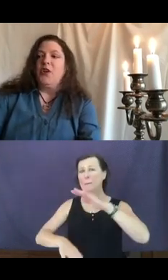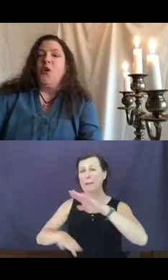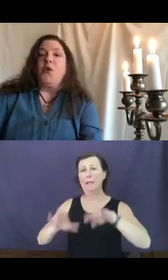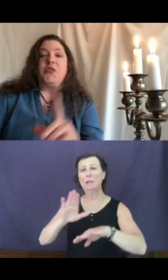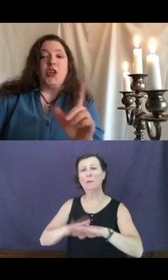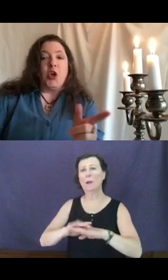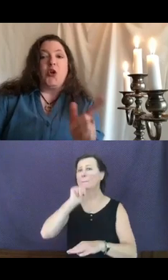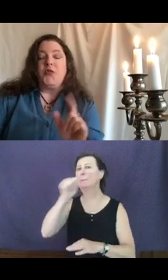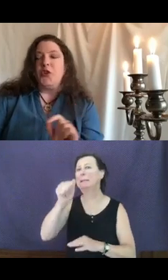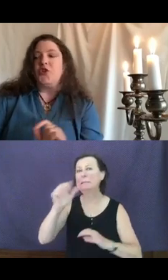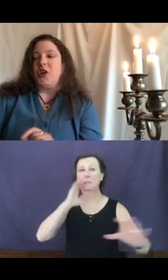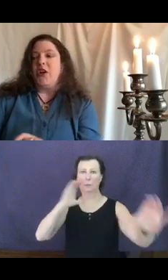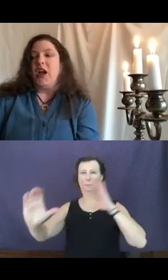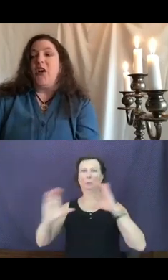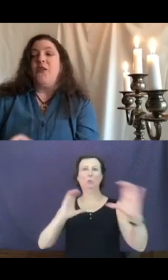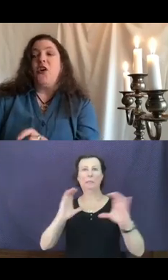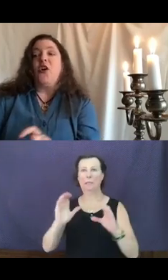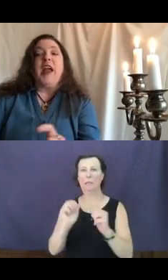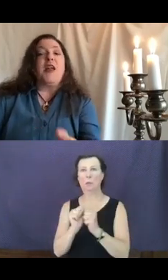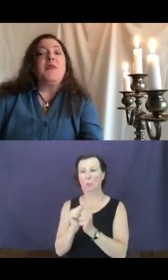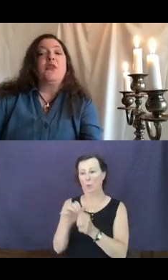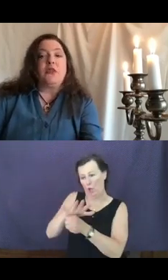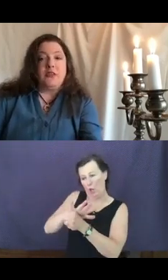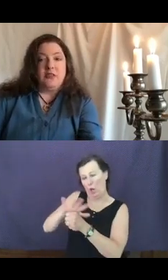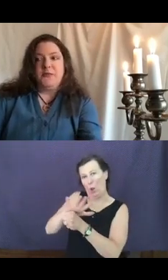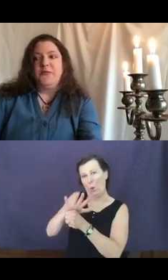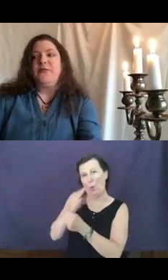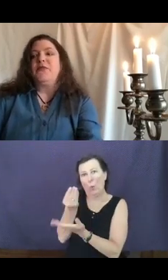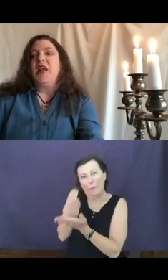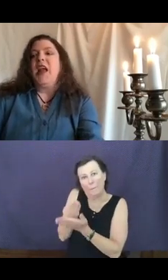with the local fiduciary of her Aunt Mildred's.